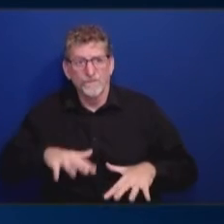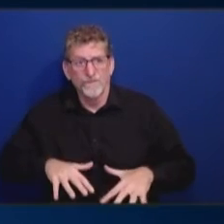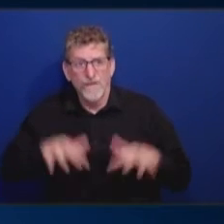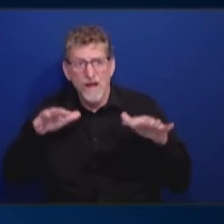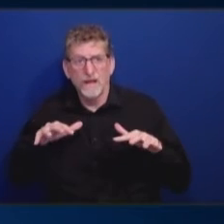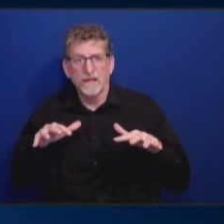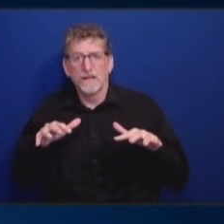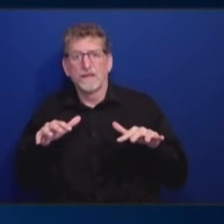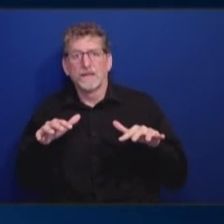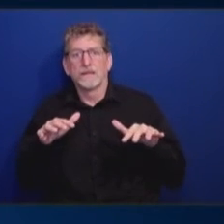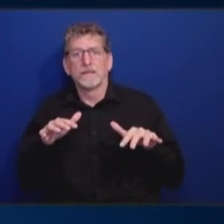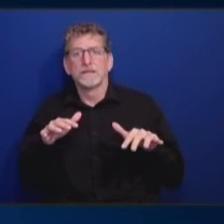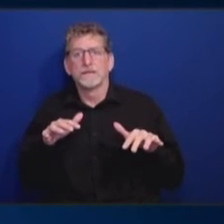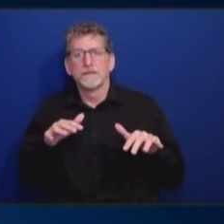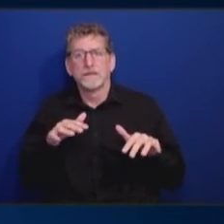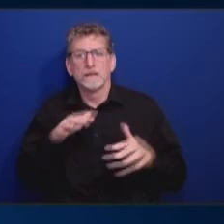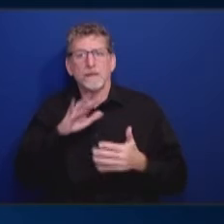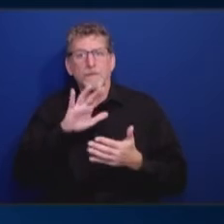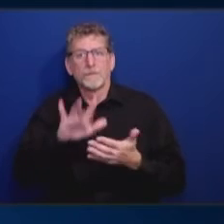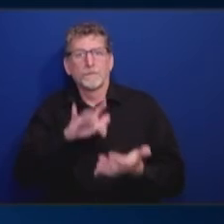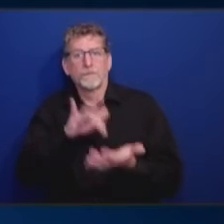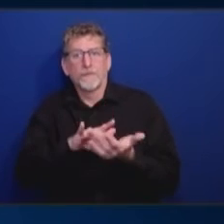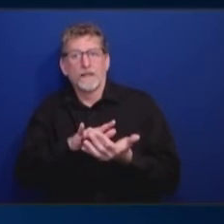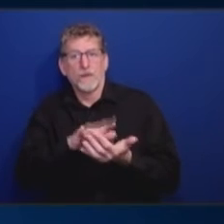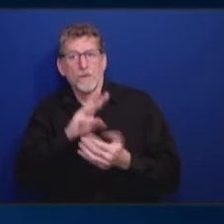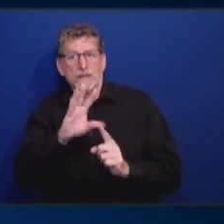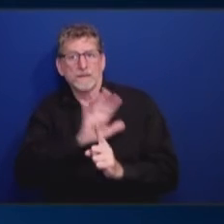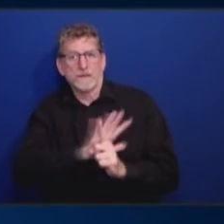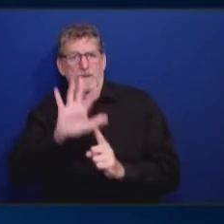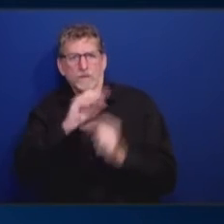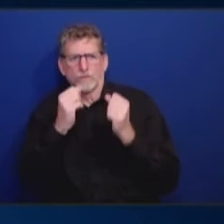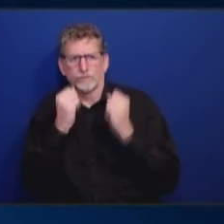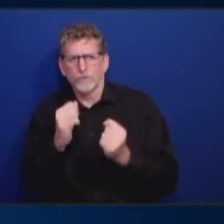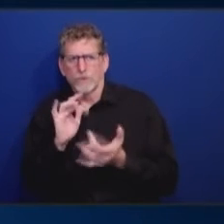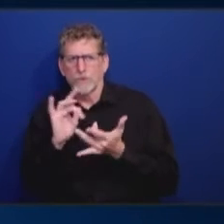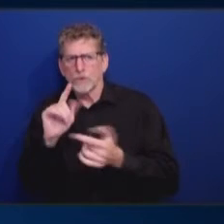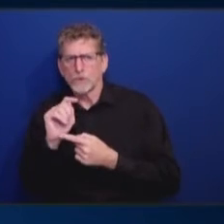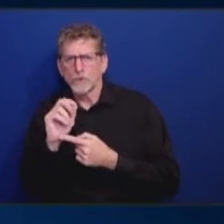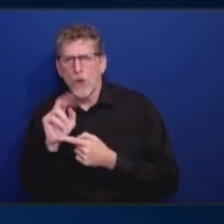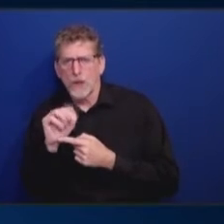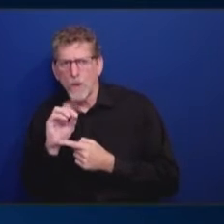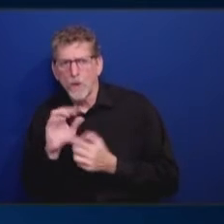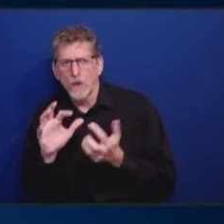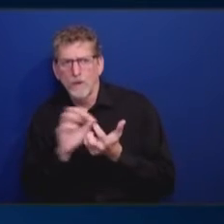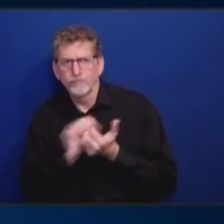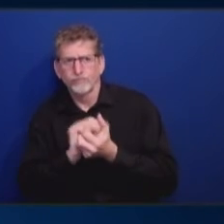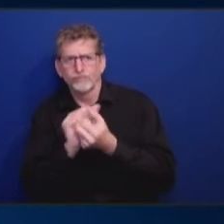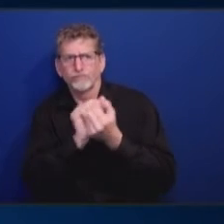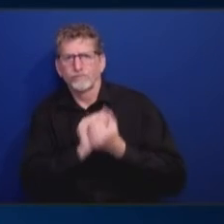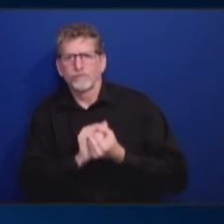the extreme thunderstorms and tornado events. And then, we have the flooding event that didn't quite